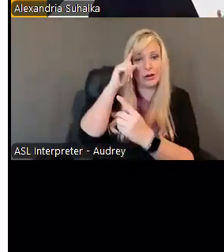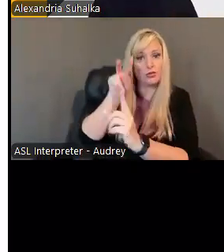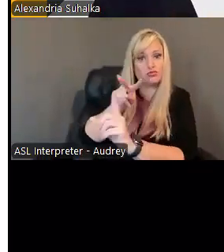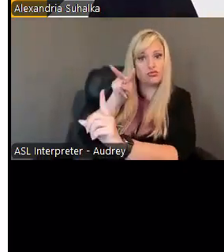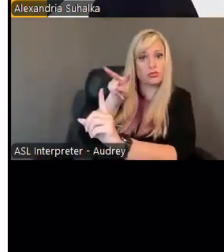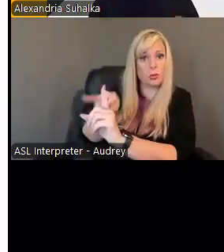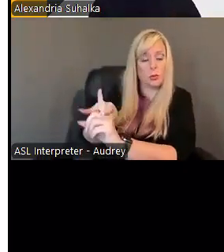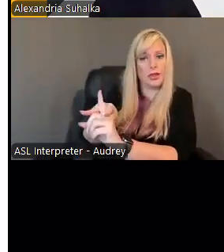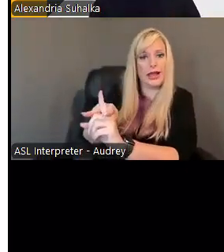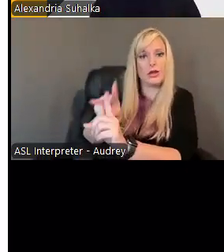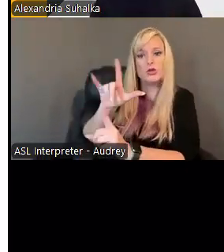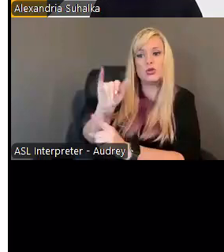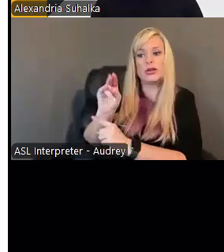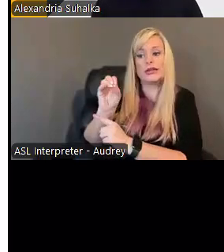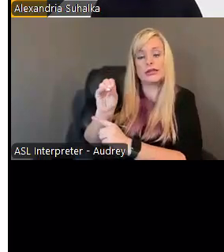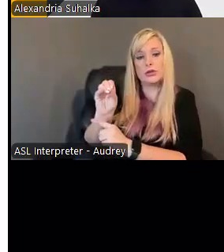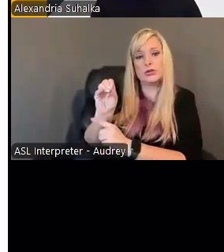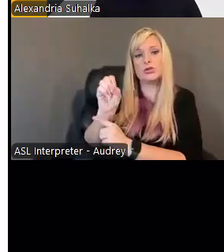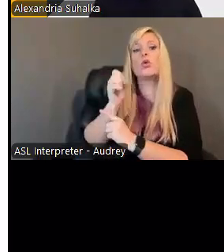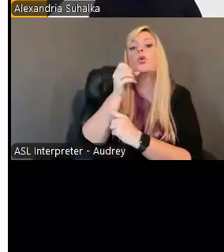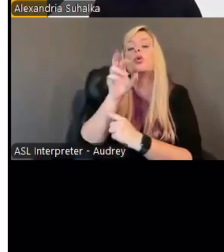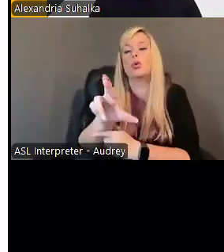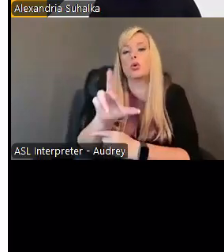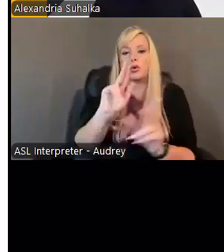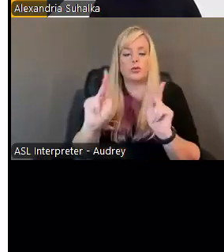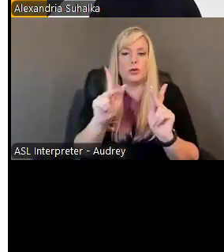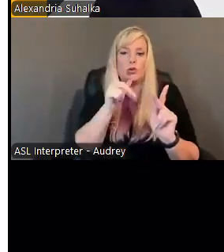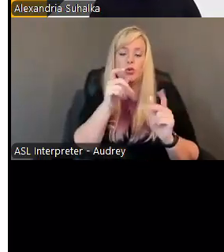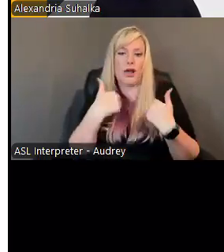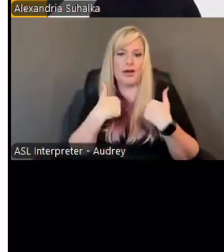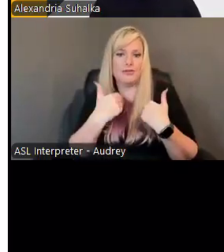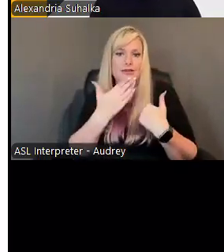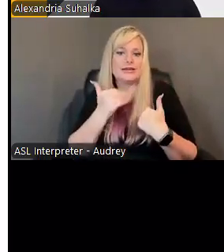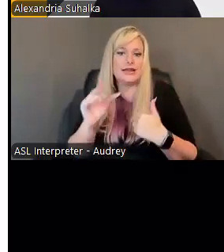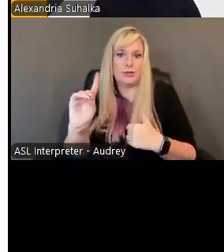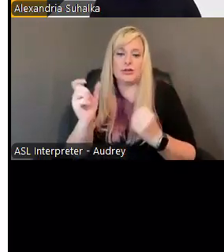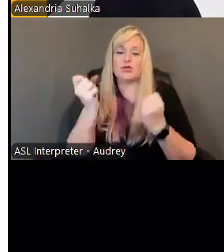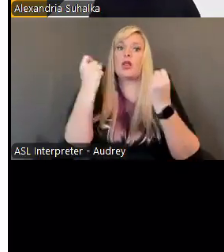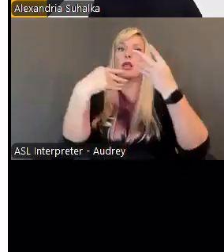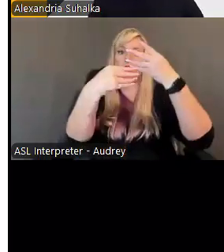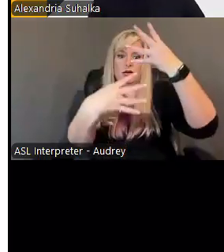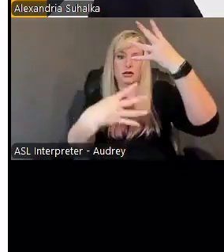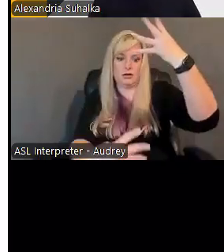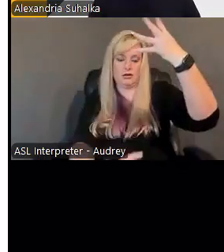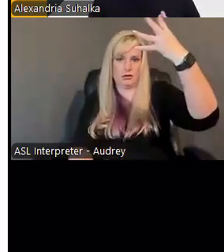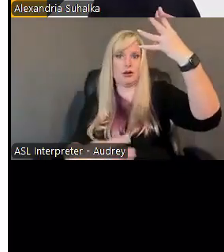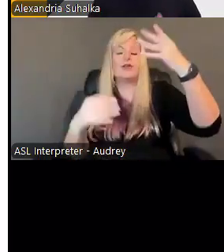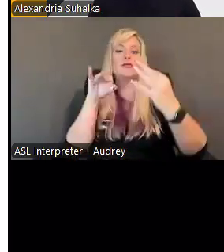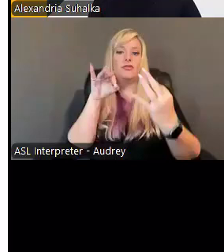people with diabetes? And as you can see, had a lot of different feedback here. And then next